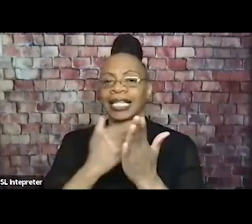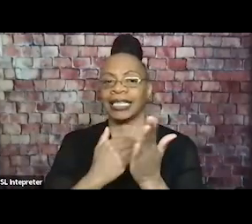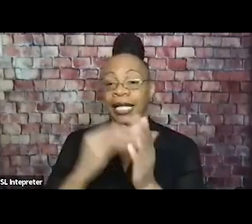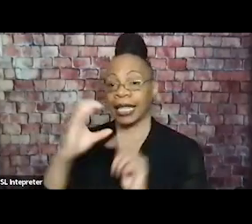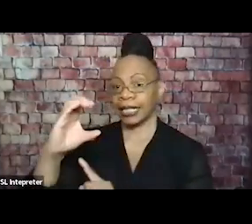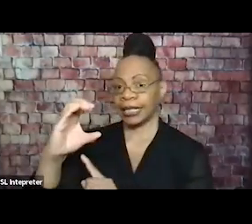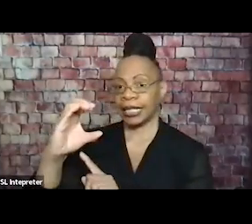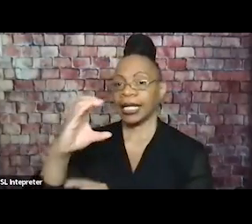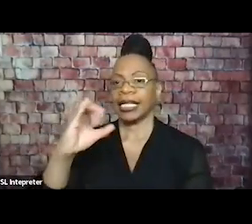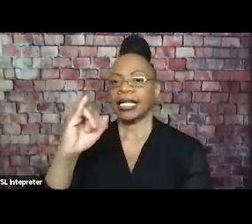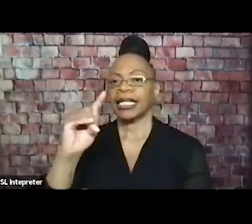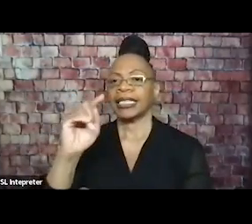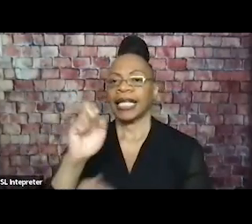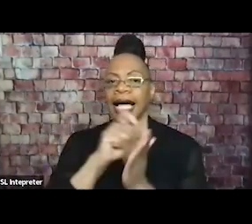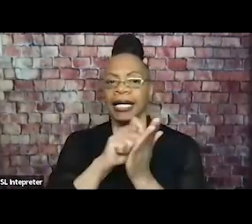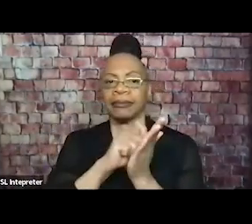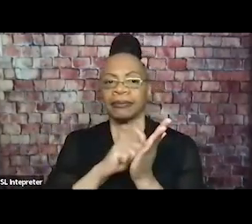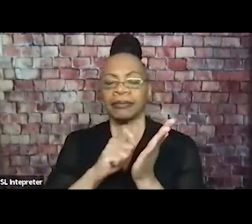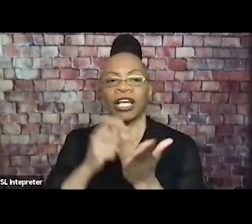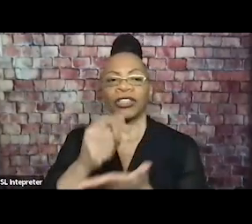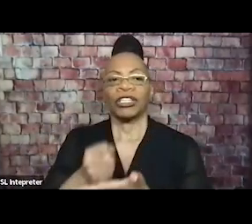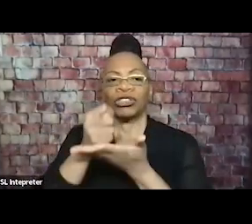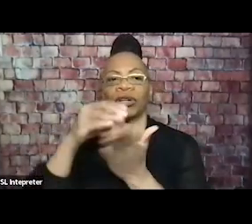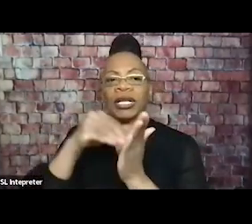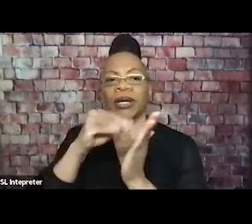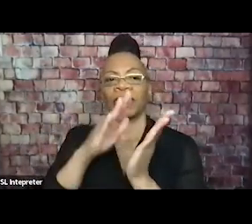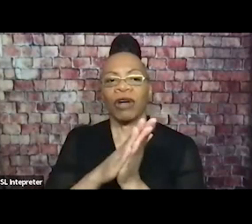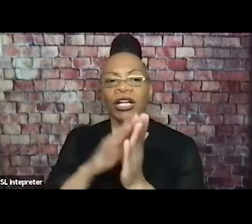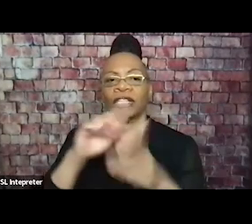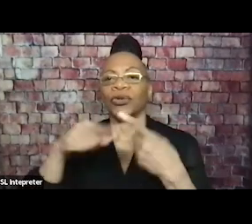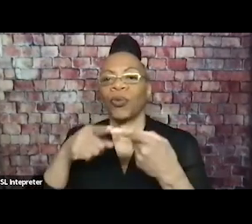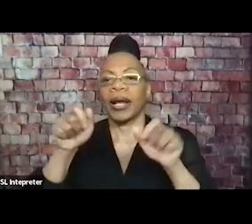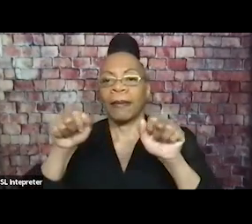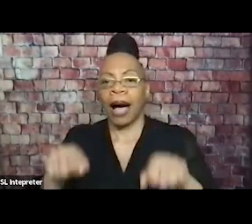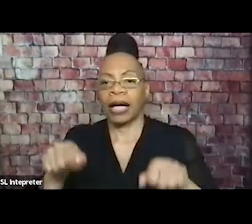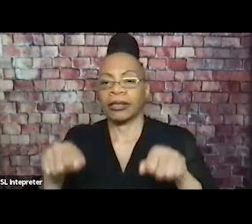the treatment records whenever possible. Keeping the listing criteria in mind